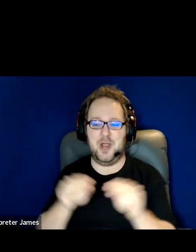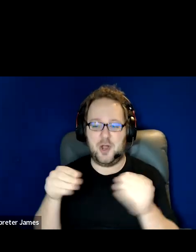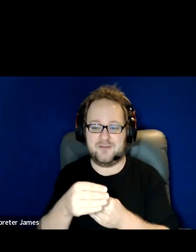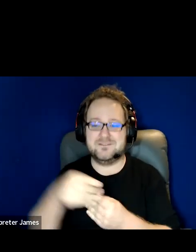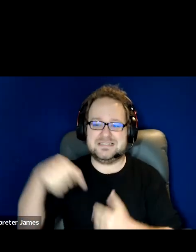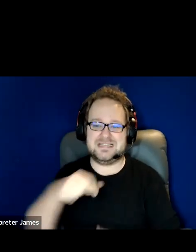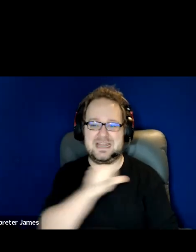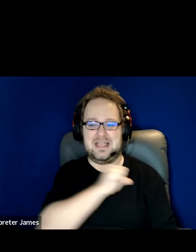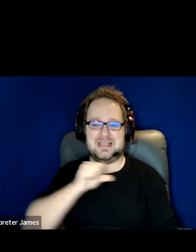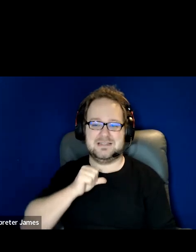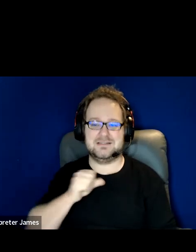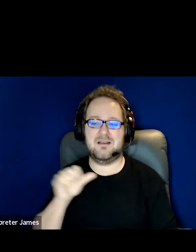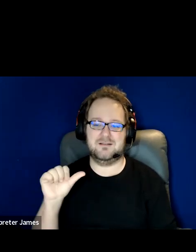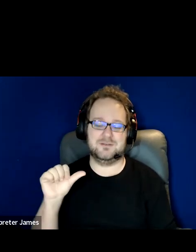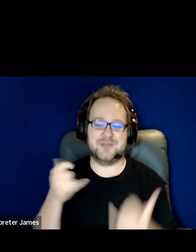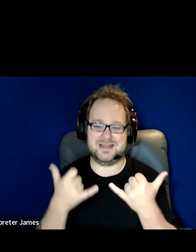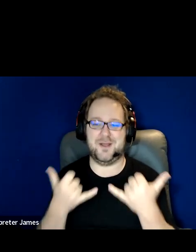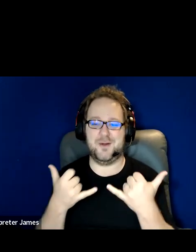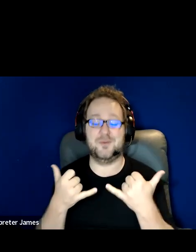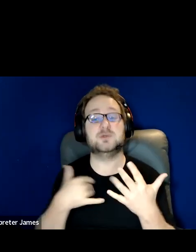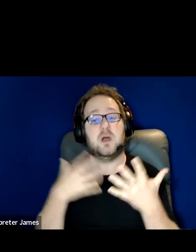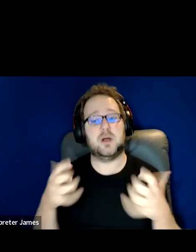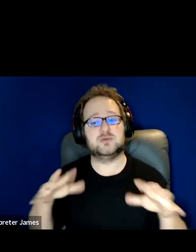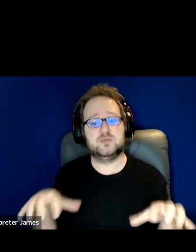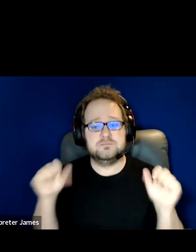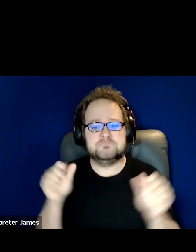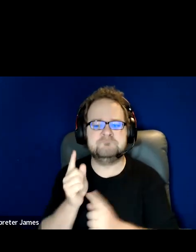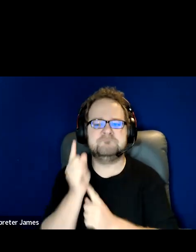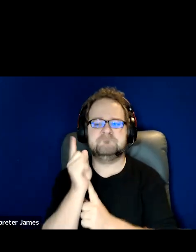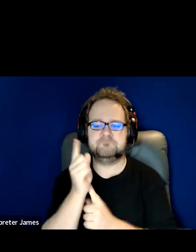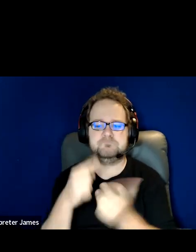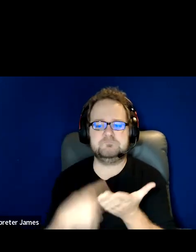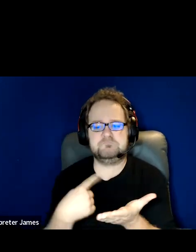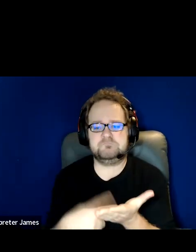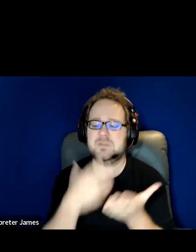And I'd like to take a second to thank not just our colleagues at ACL, but all of you